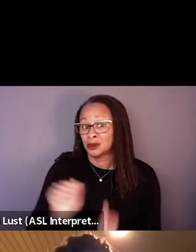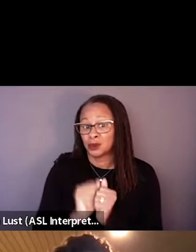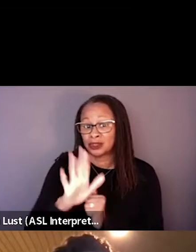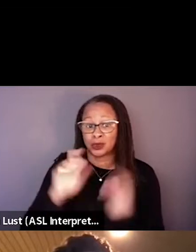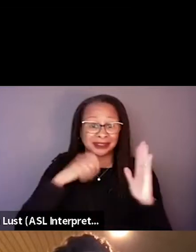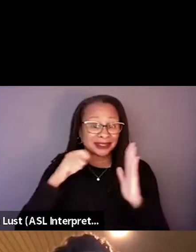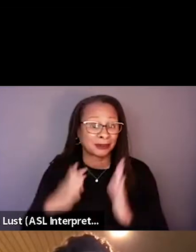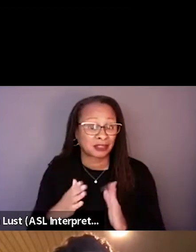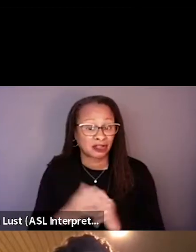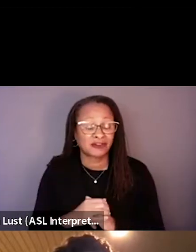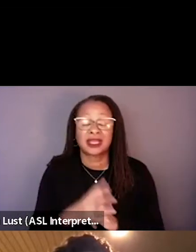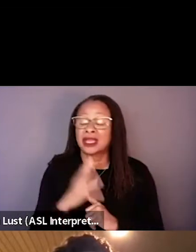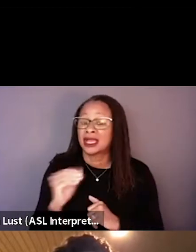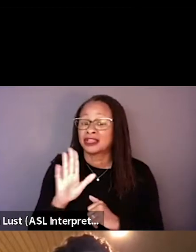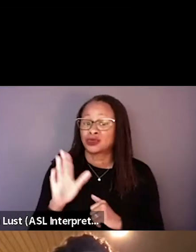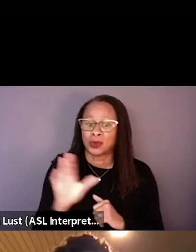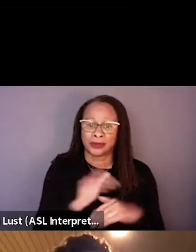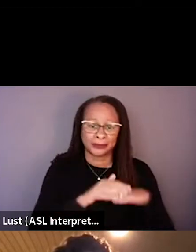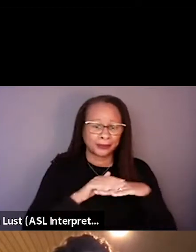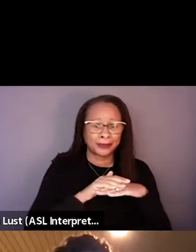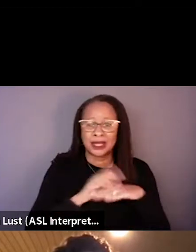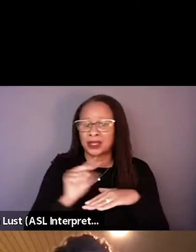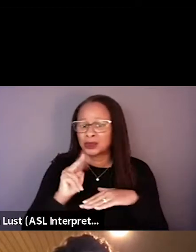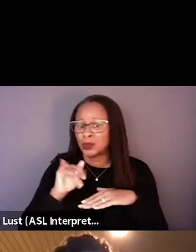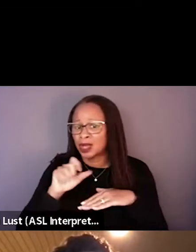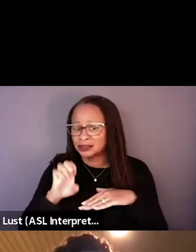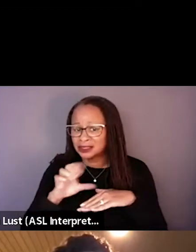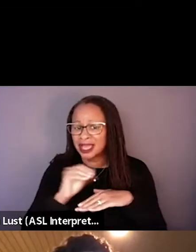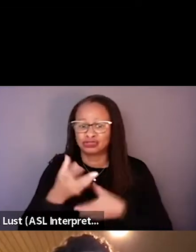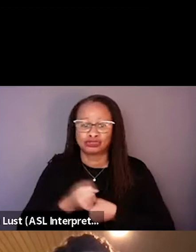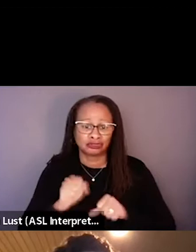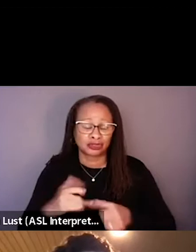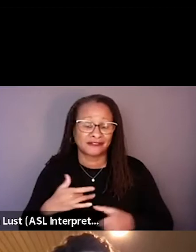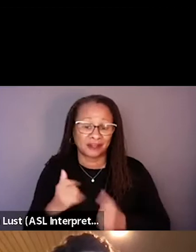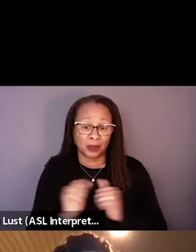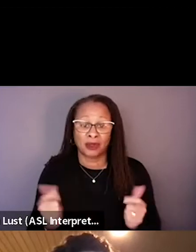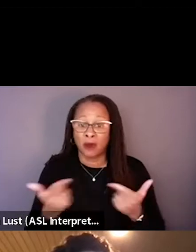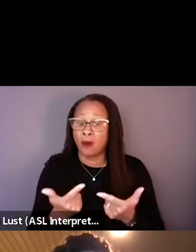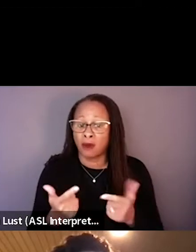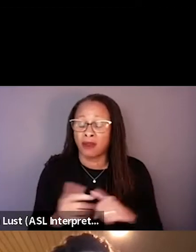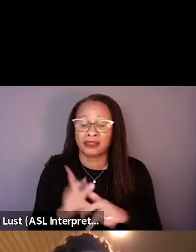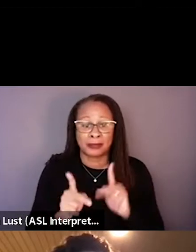and your nuance and trust that you can feel with all of you in the room when you're filming,